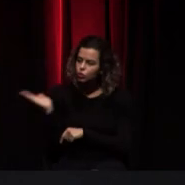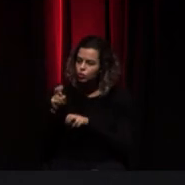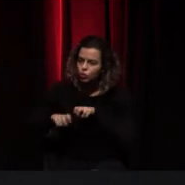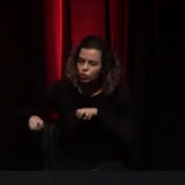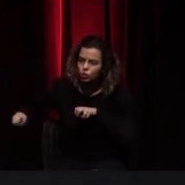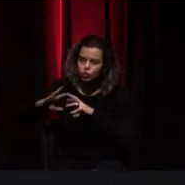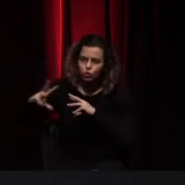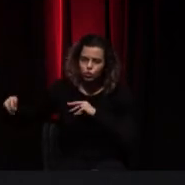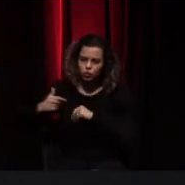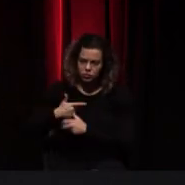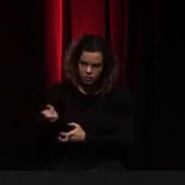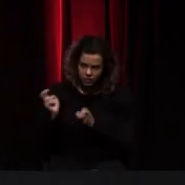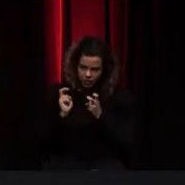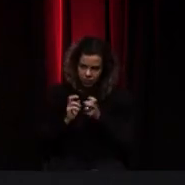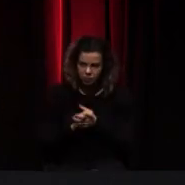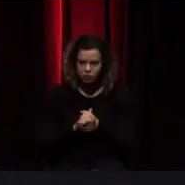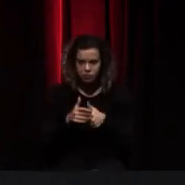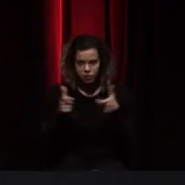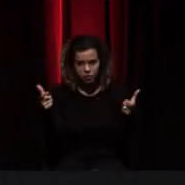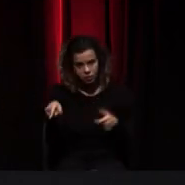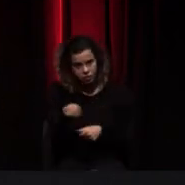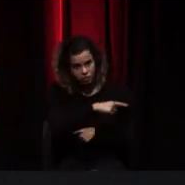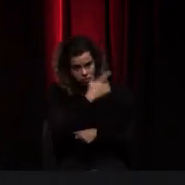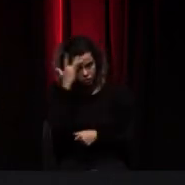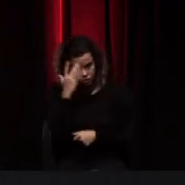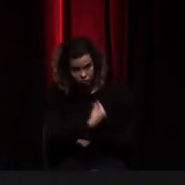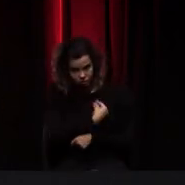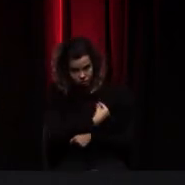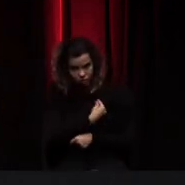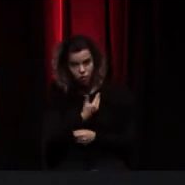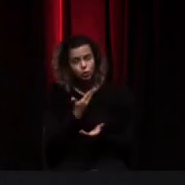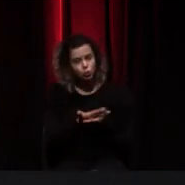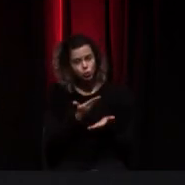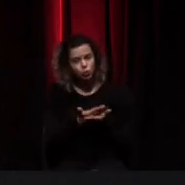I see that many attendants here are students of journalism.